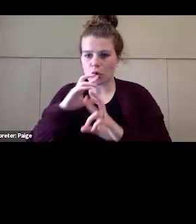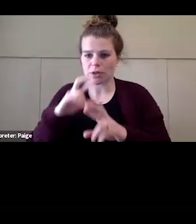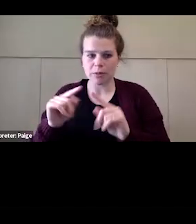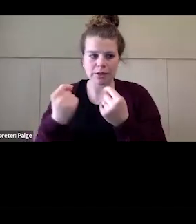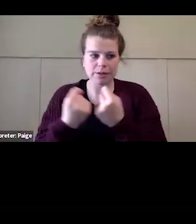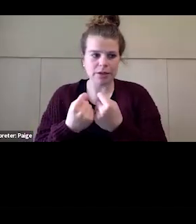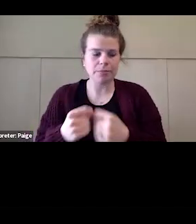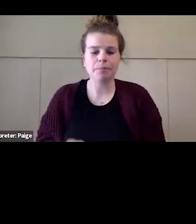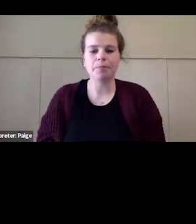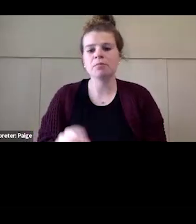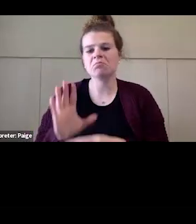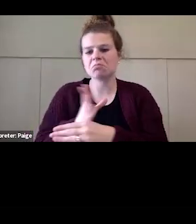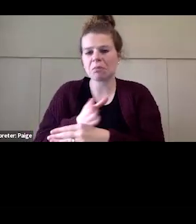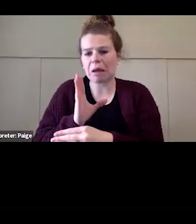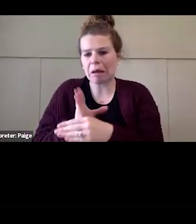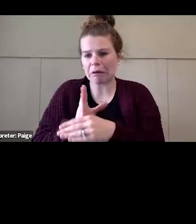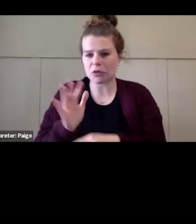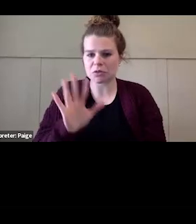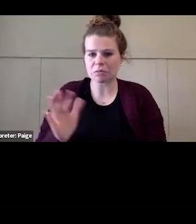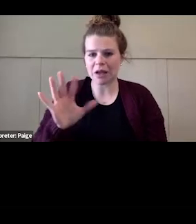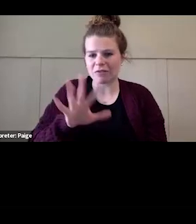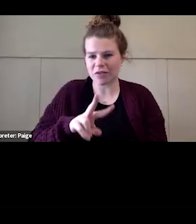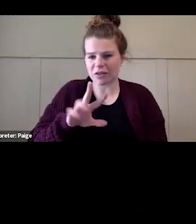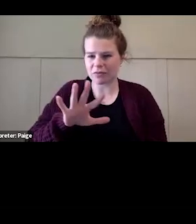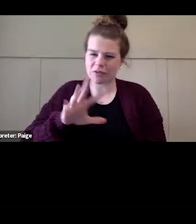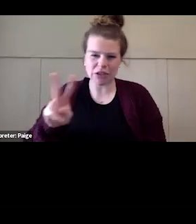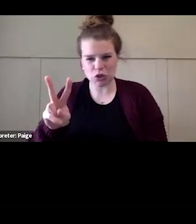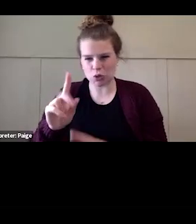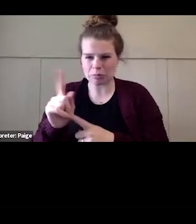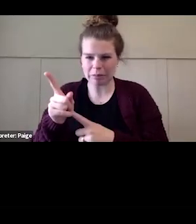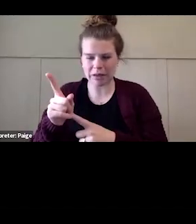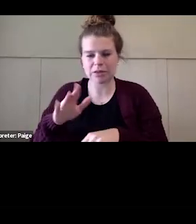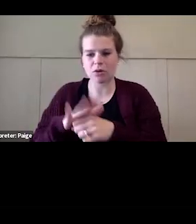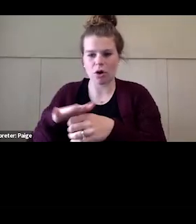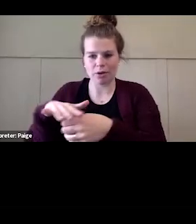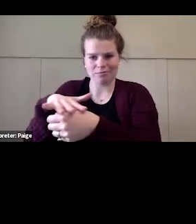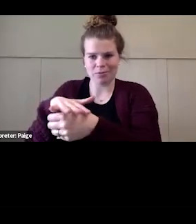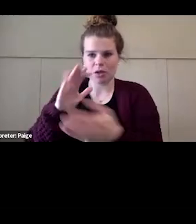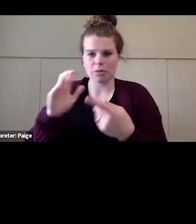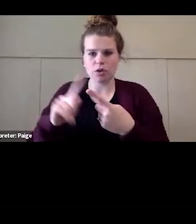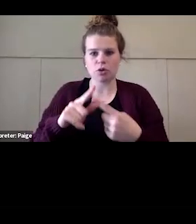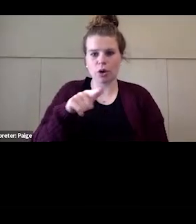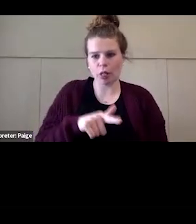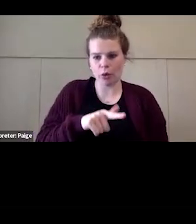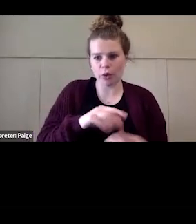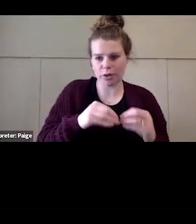they're spending on average about 52 minutes on scene in comparison to that lower number for CRT,